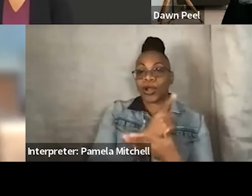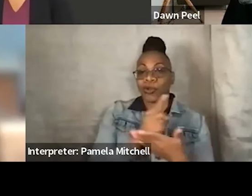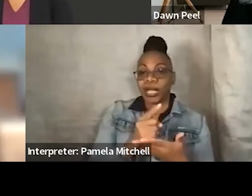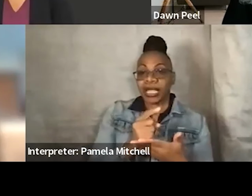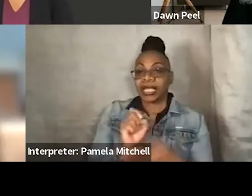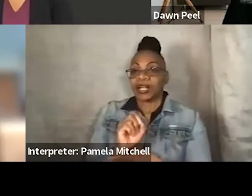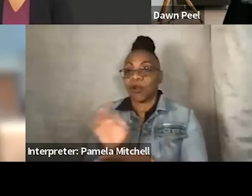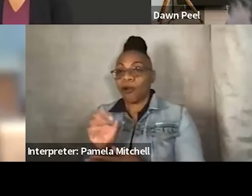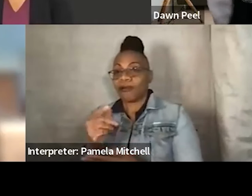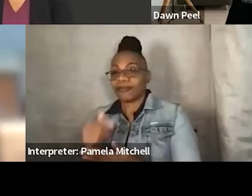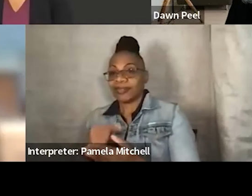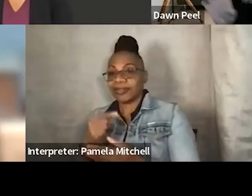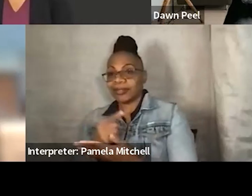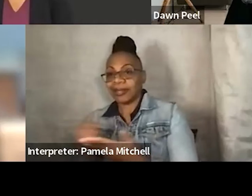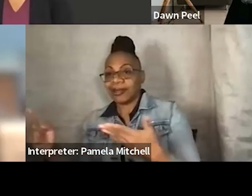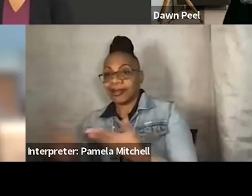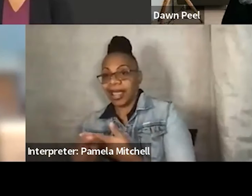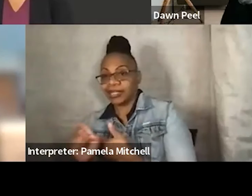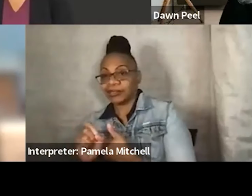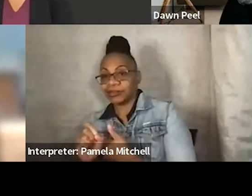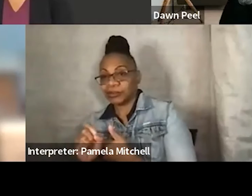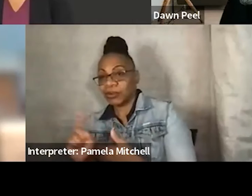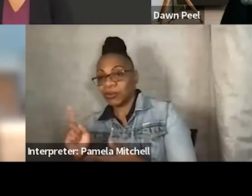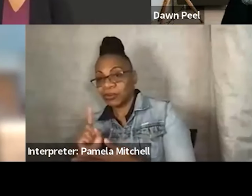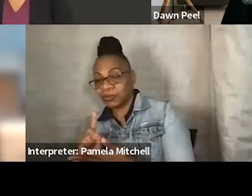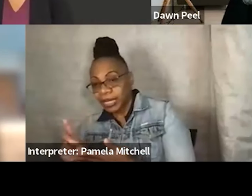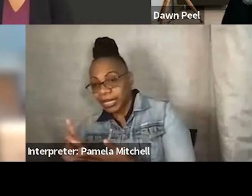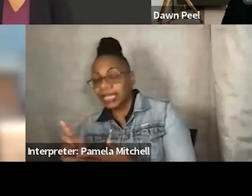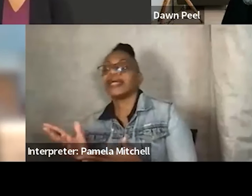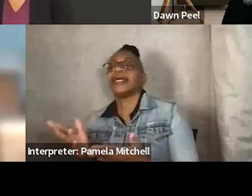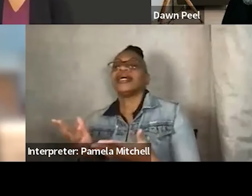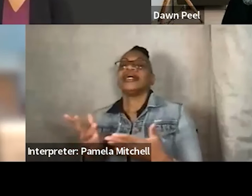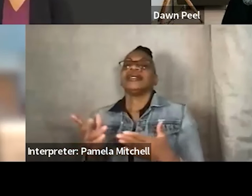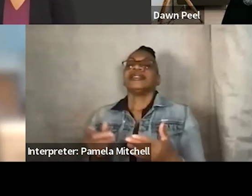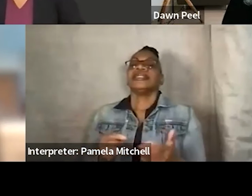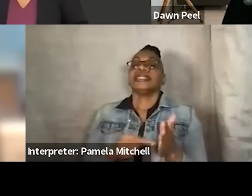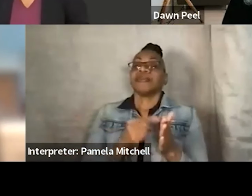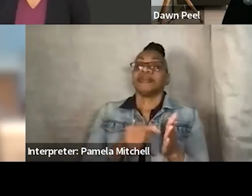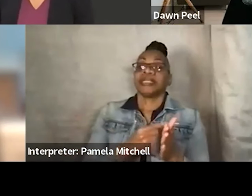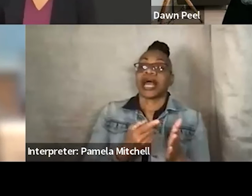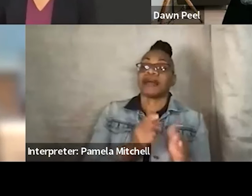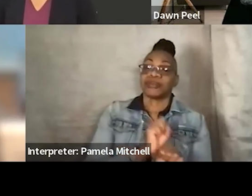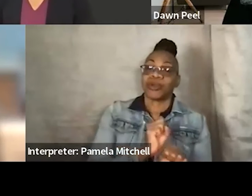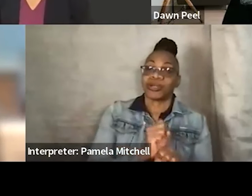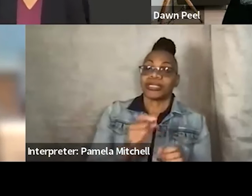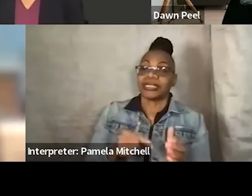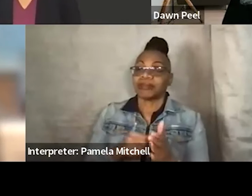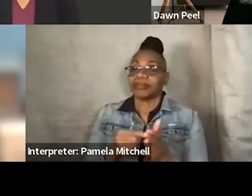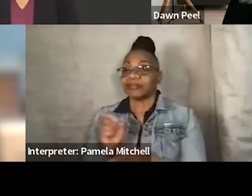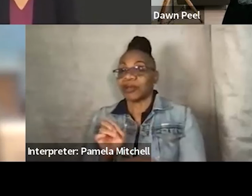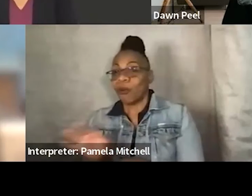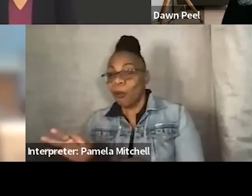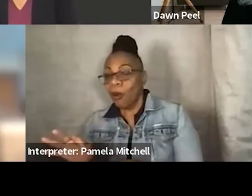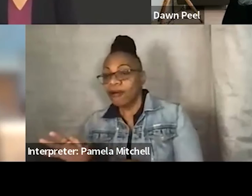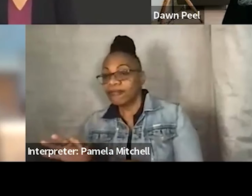where it was sometime on and then a block of time off, found it easier to get people that were, had another job,